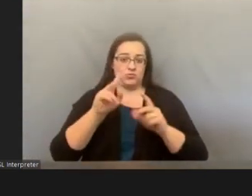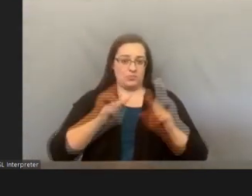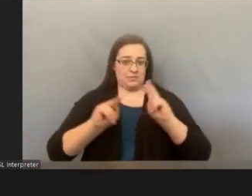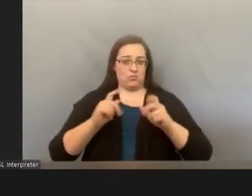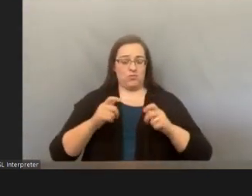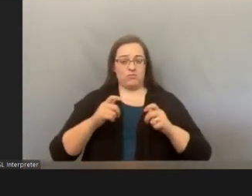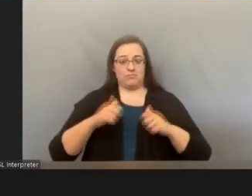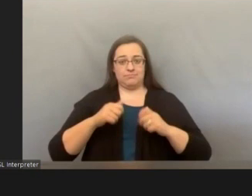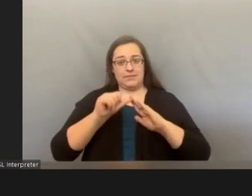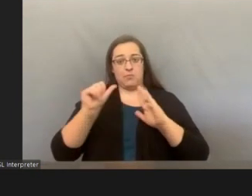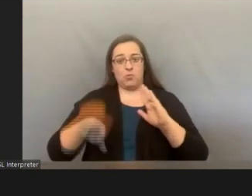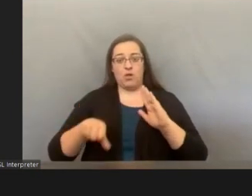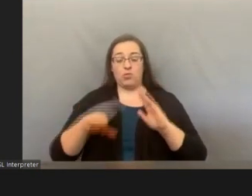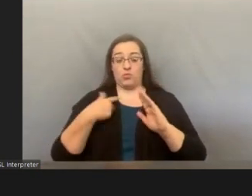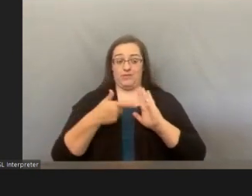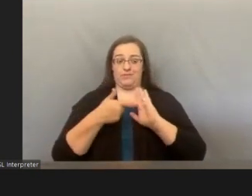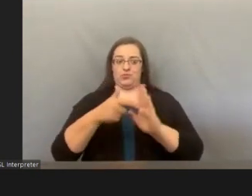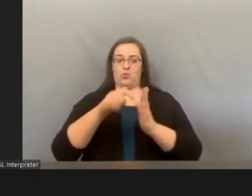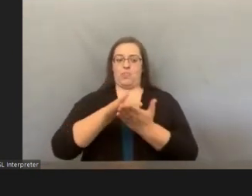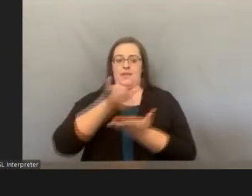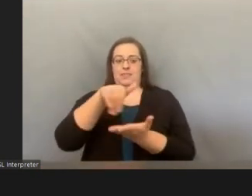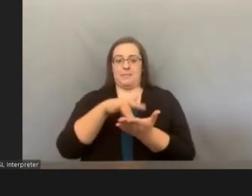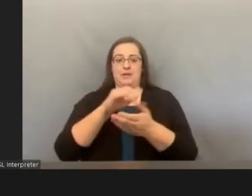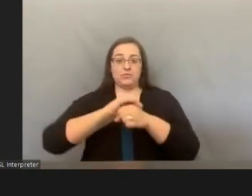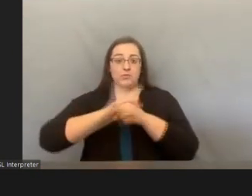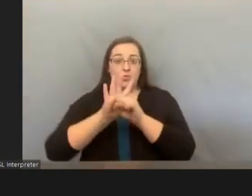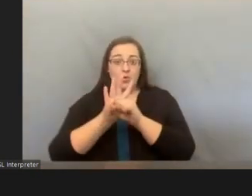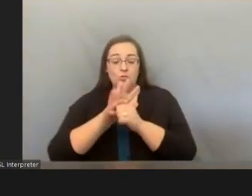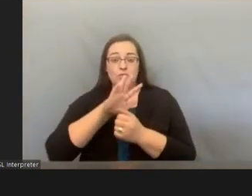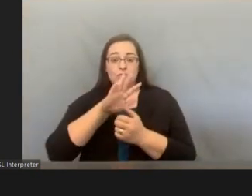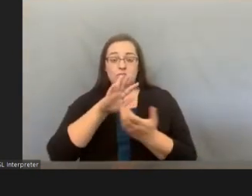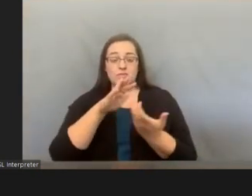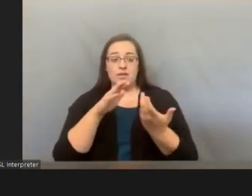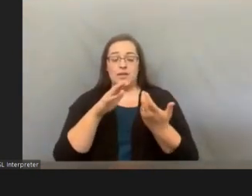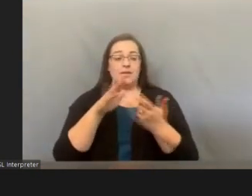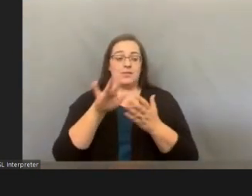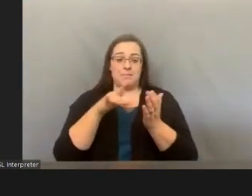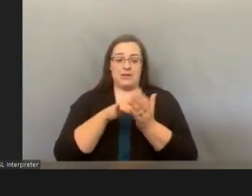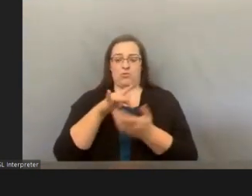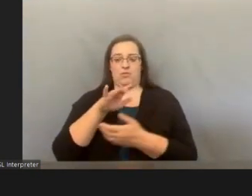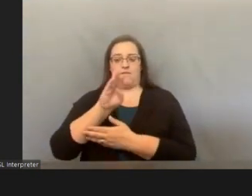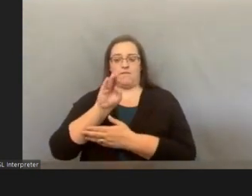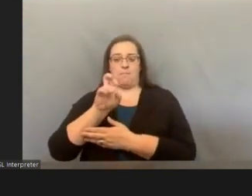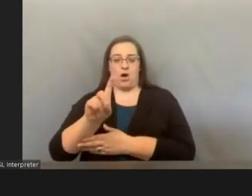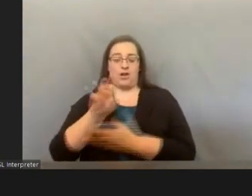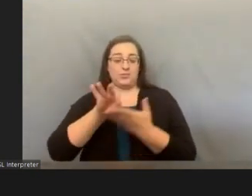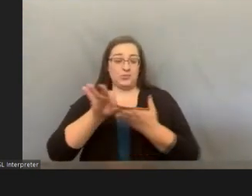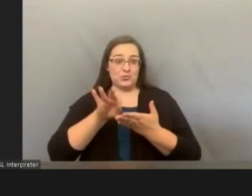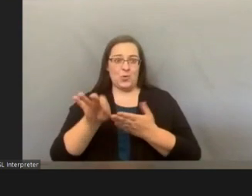CAN ALWAYS SERVICE THAT DEBT AND CONTINUE TO BRING SERVICES FOR CITIZENS BUT WE HAVE DONE THAT,